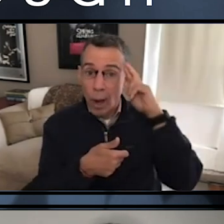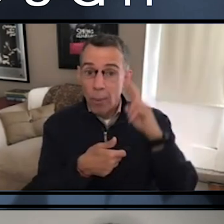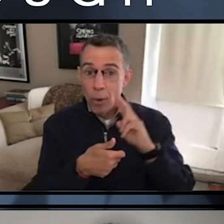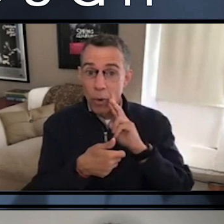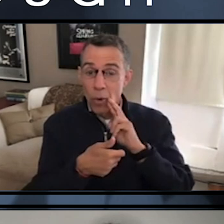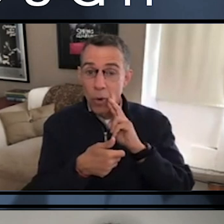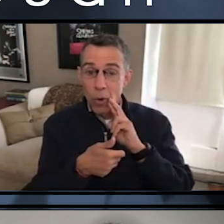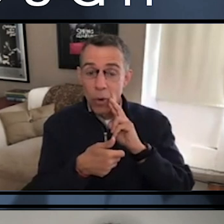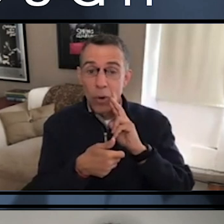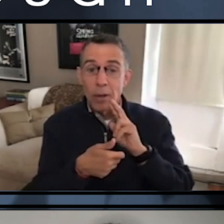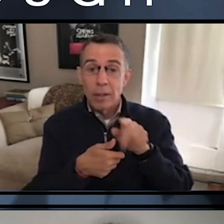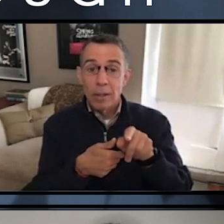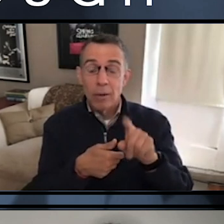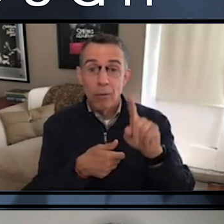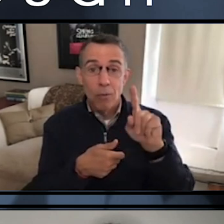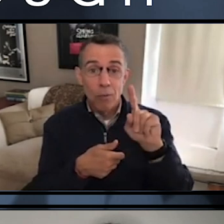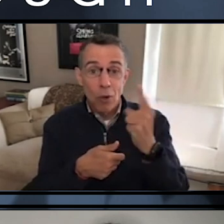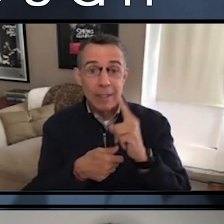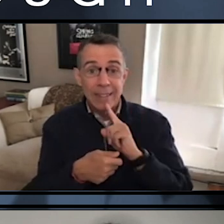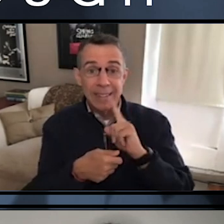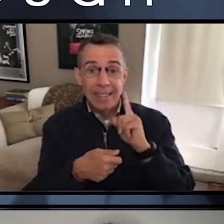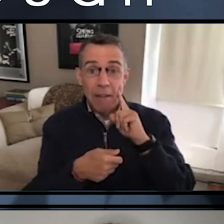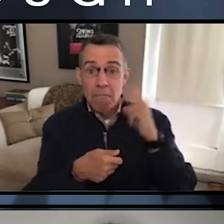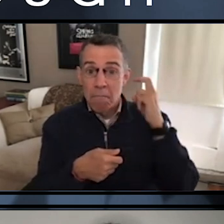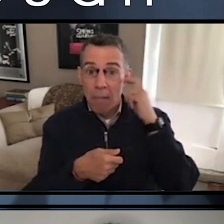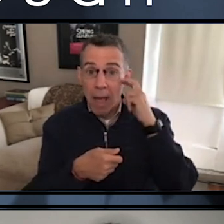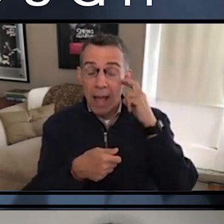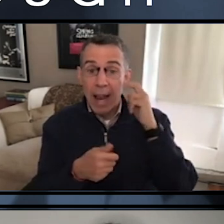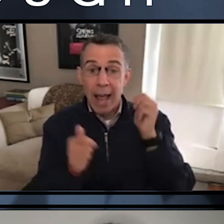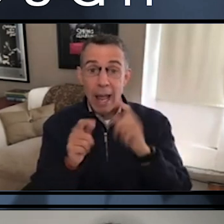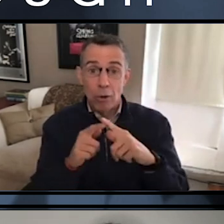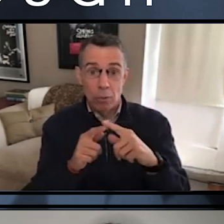He is one of the first DeafBlind actors to star in a film. Which is, I think